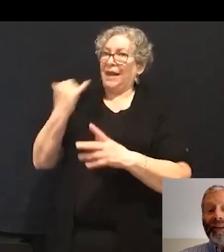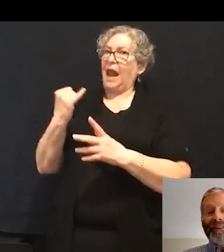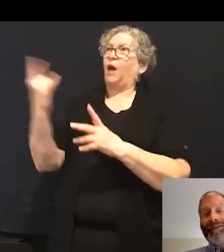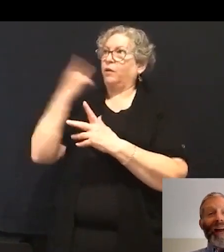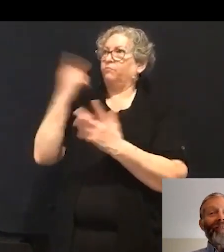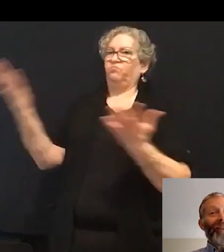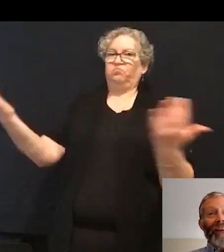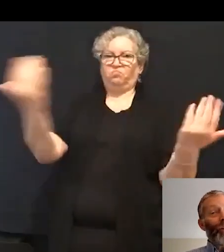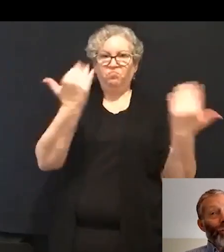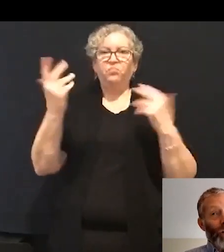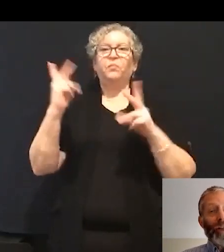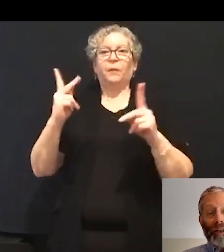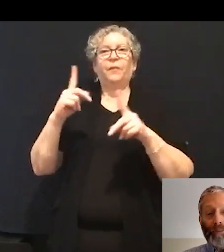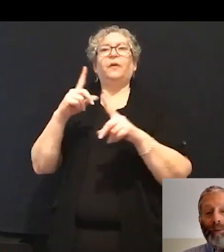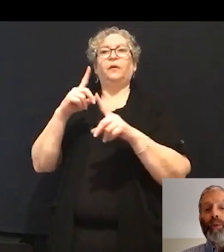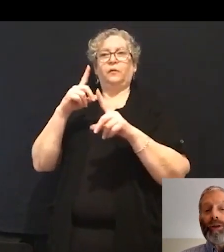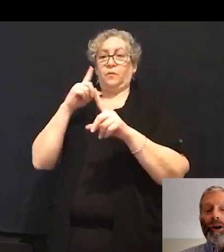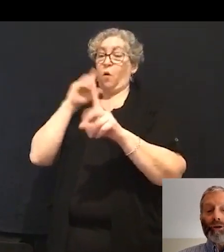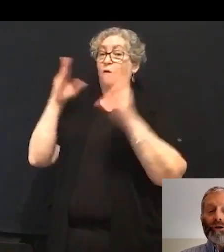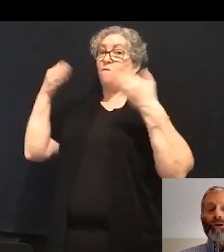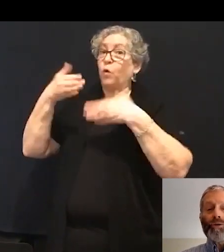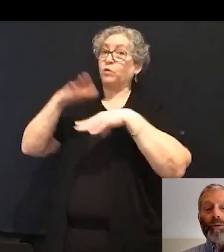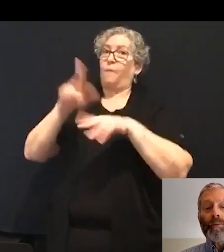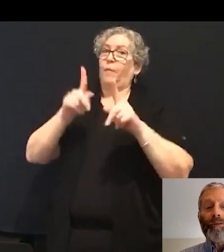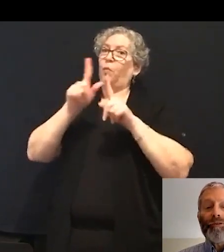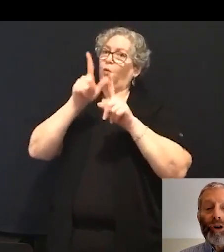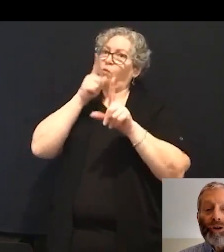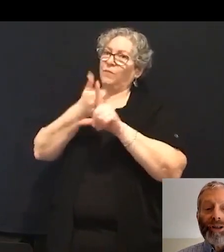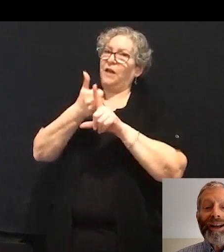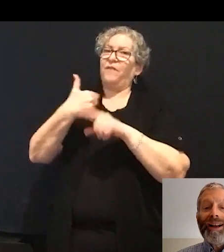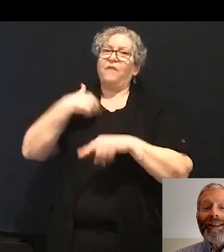And in fact, they are targeting people with Usher syndrome first.